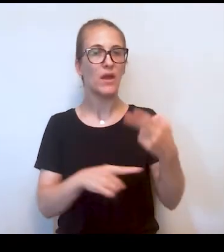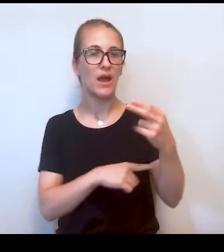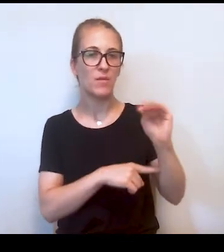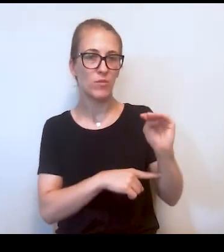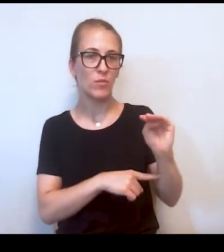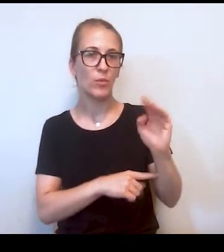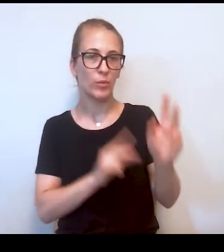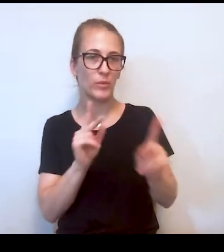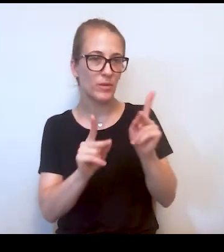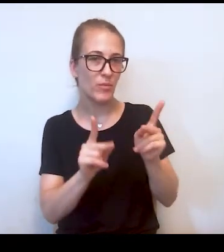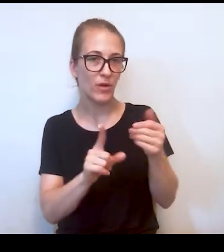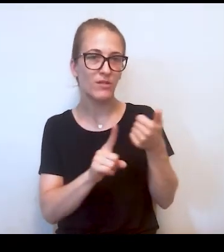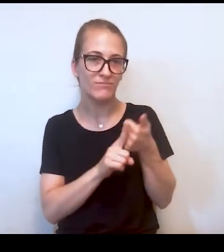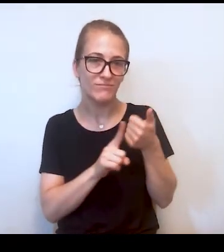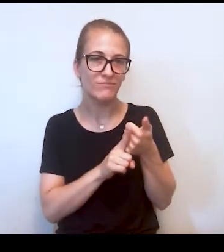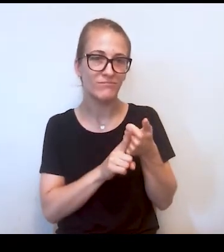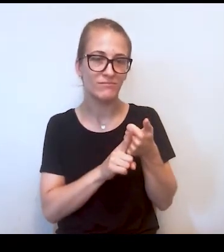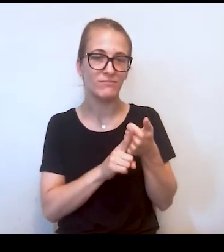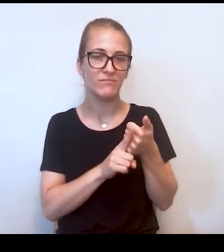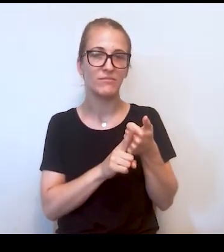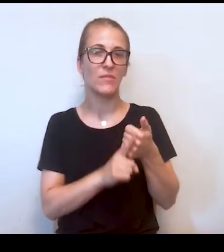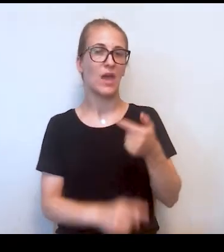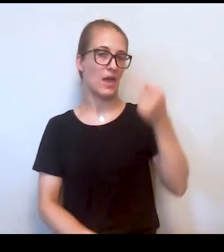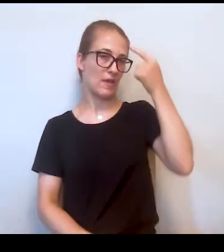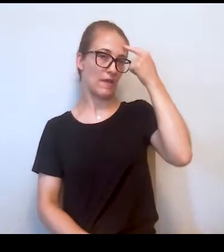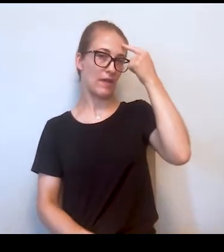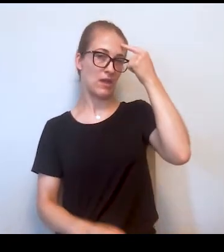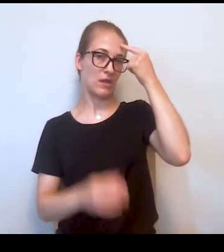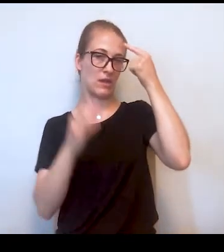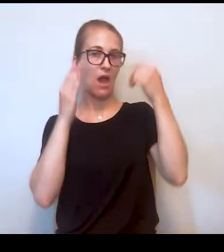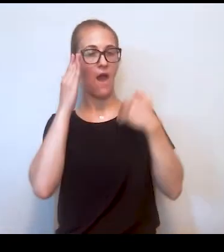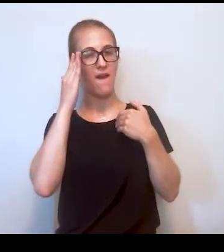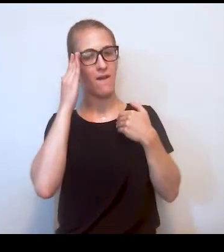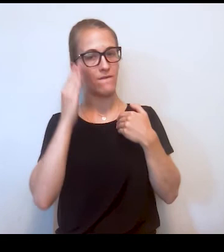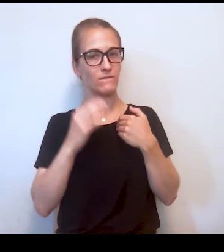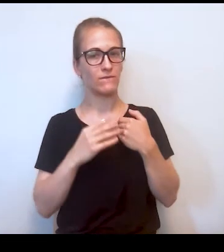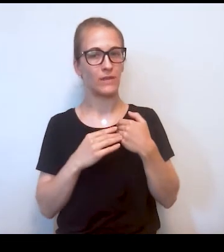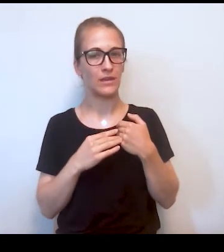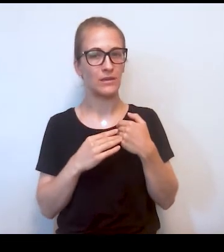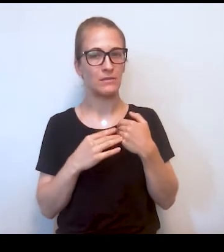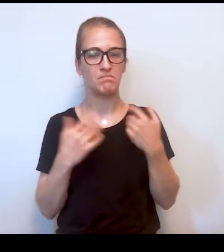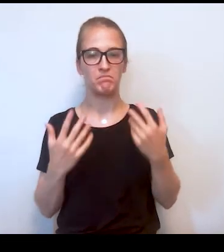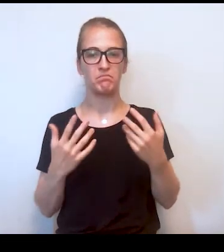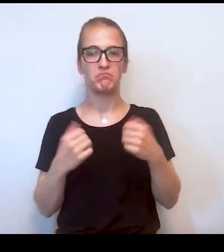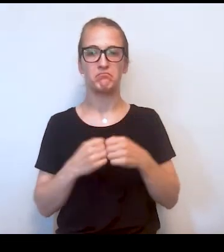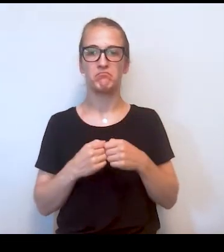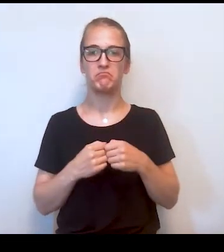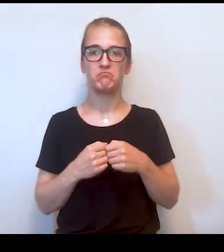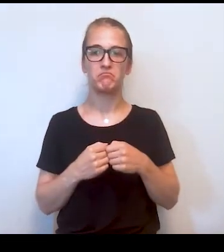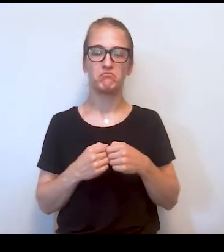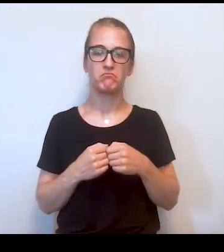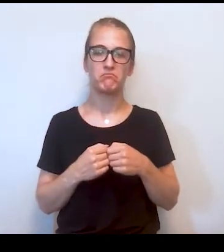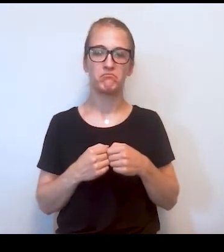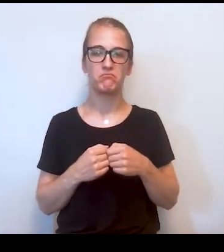"oh, there is such a lack of, quote, unquote, 'awareness' or knowledge or conversation about this